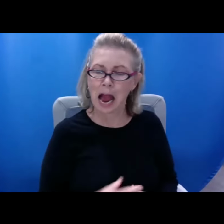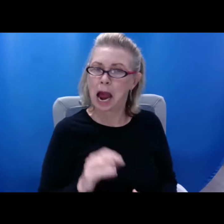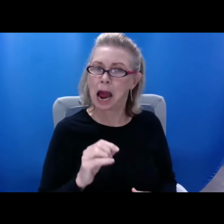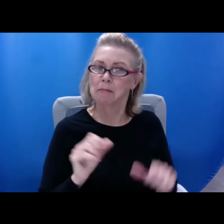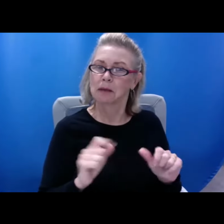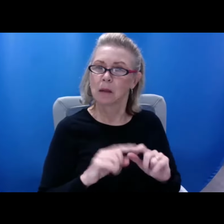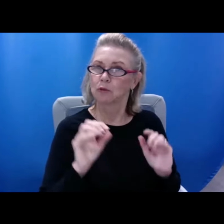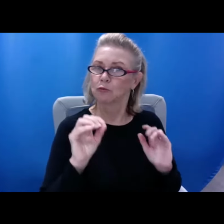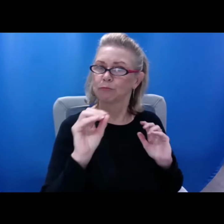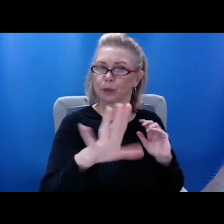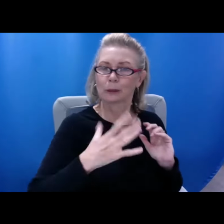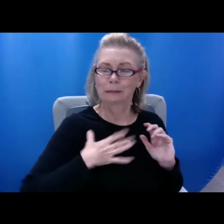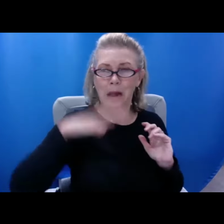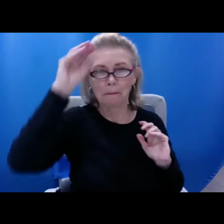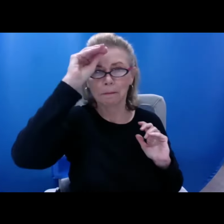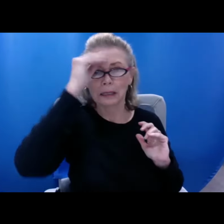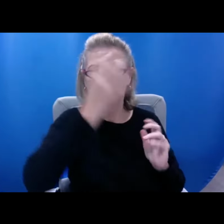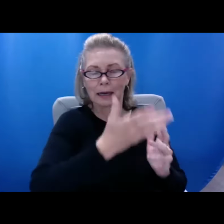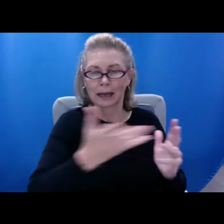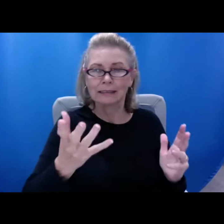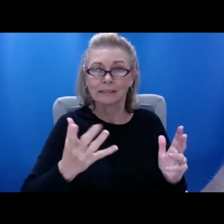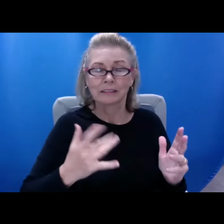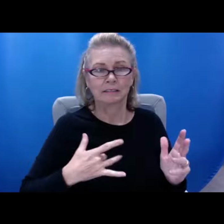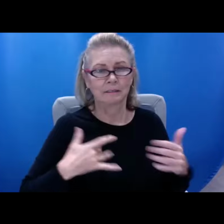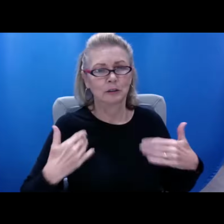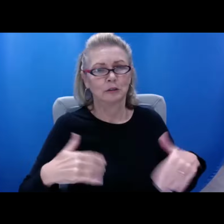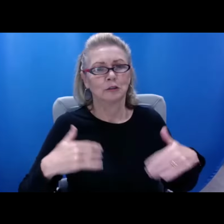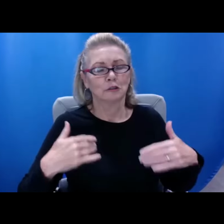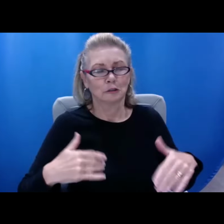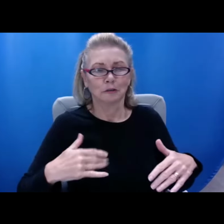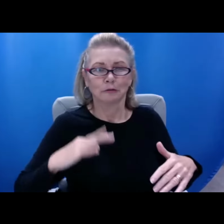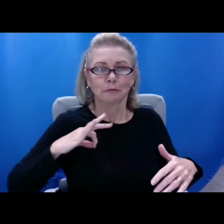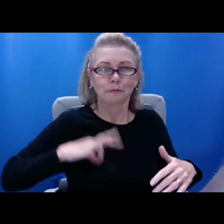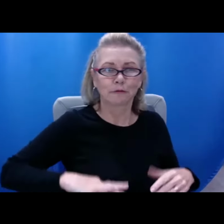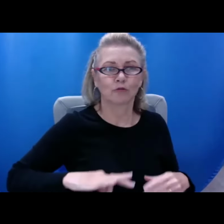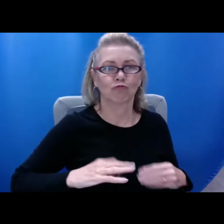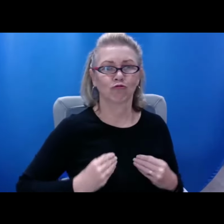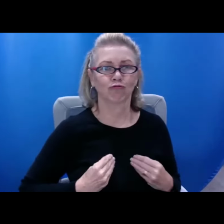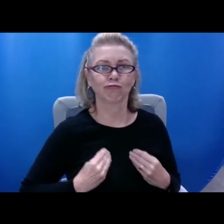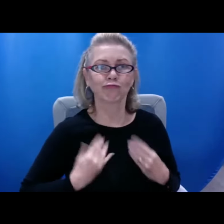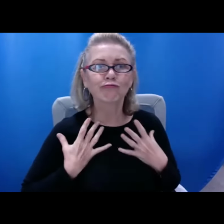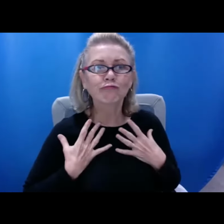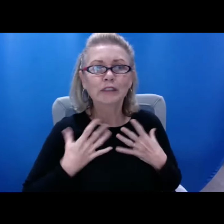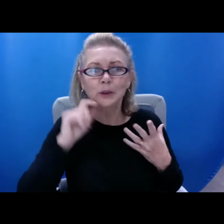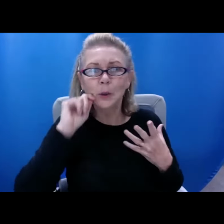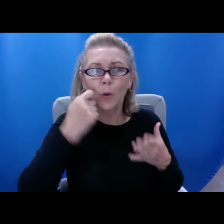is a very very like fruitful, amazing, and cool thing I'm able to do and he definitely